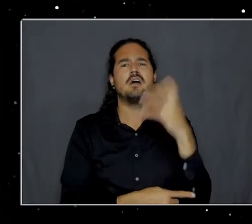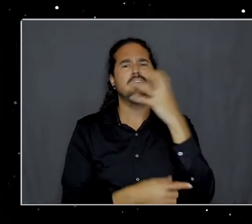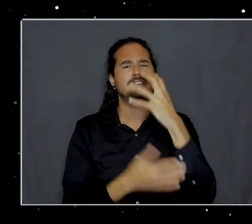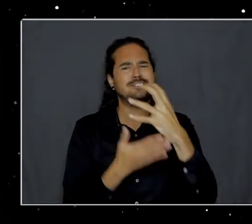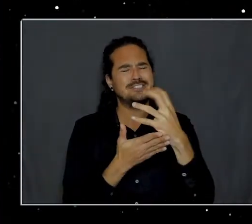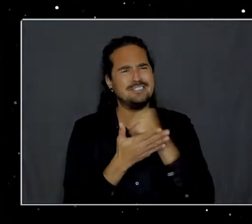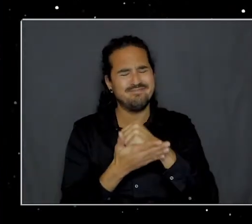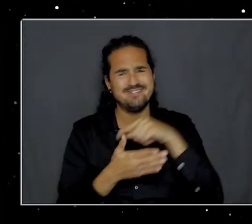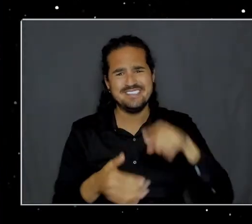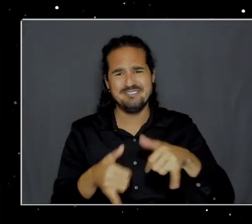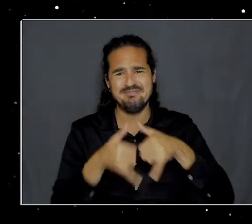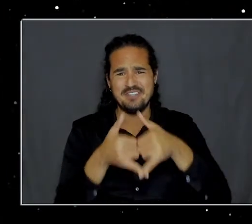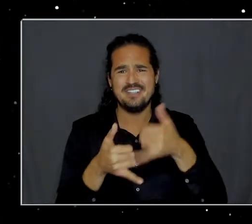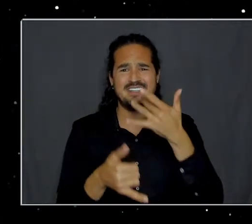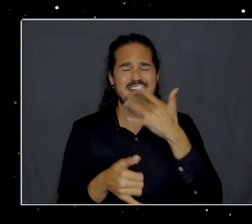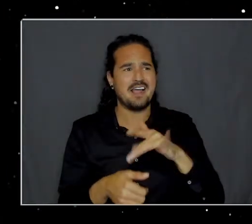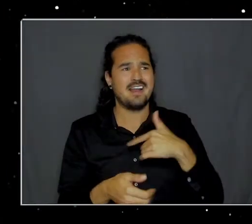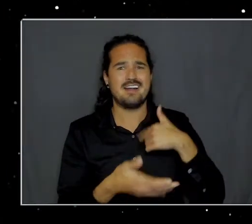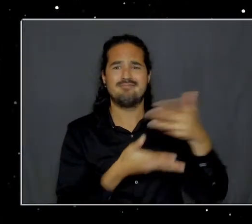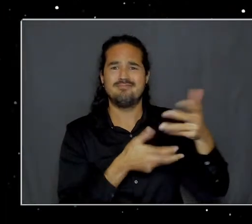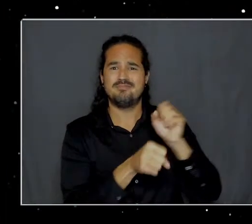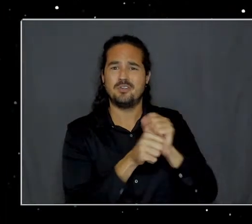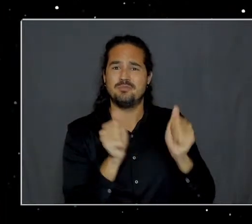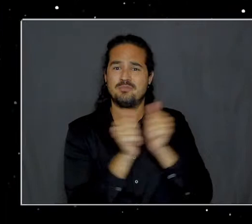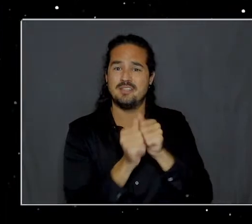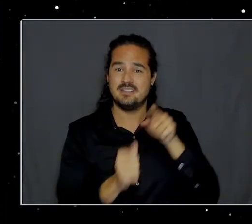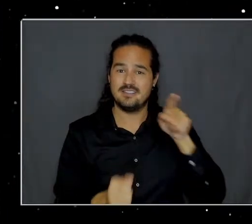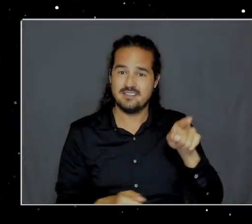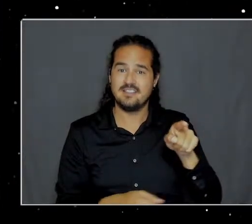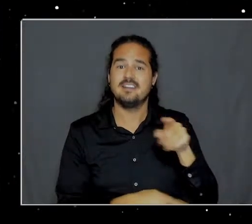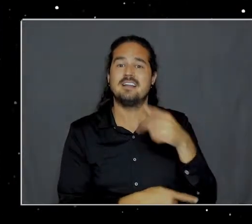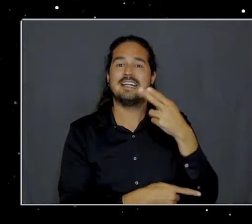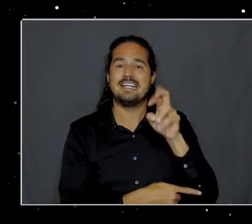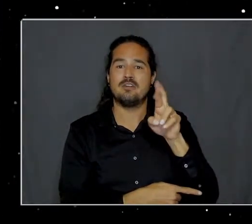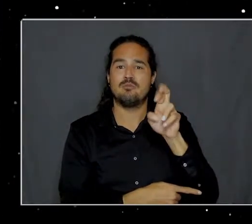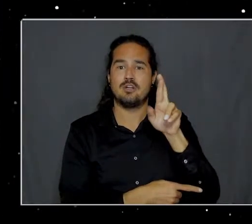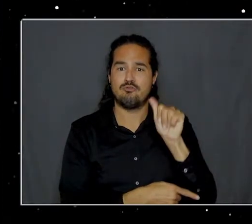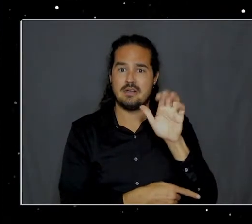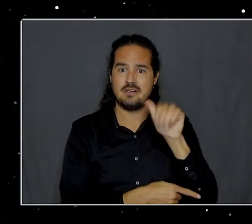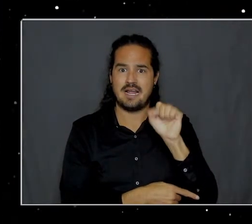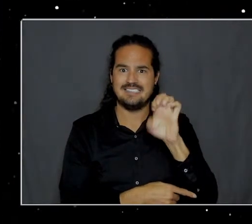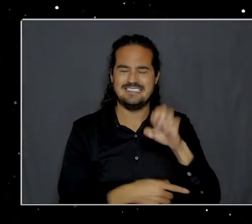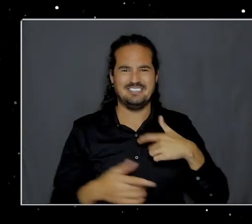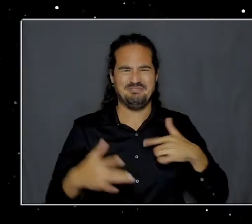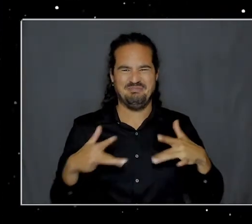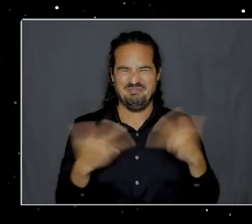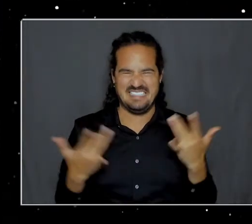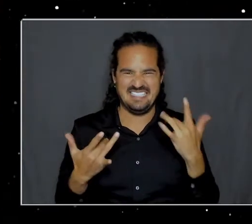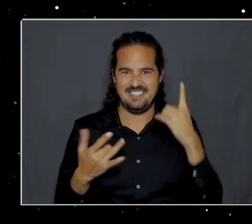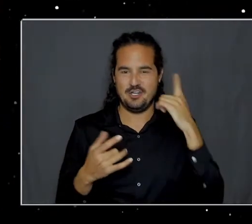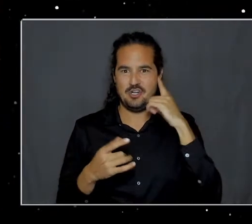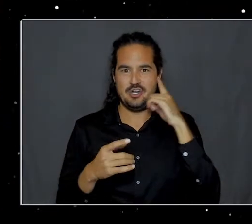FRED ON THE HERRERA CASE IN PIERCE COUNTY. I WAS SO EXCITED WHEN I HEARD THAT YOU'RE GOING TO GET THE